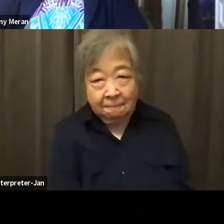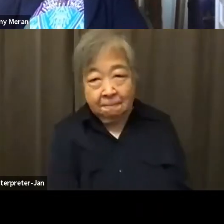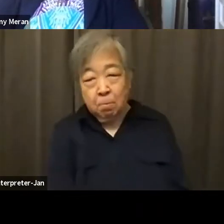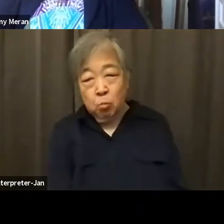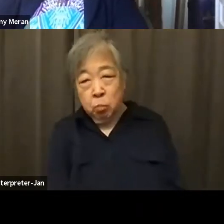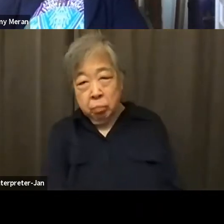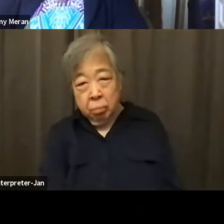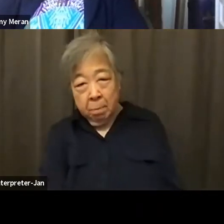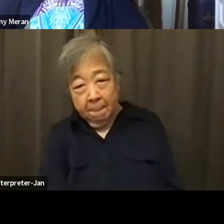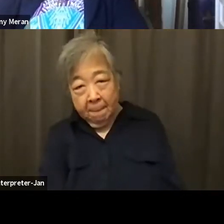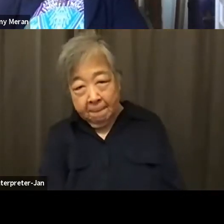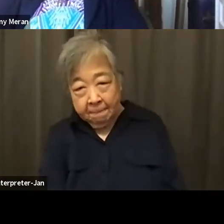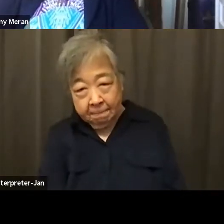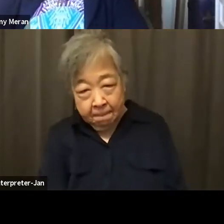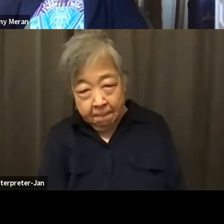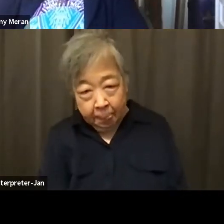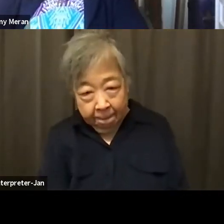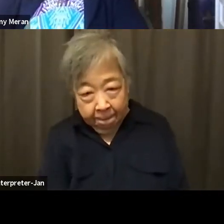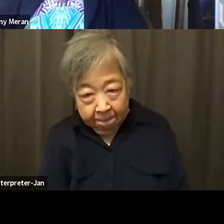that will happen but I am excited for that.